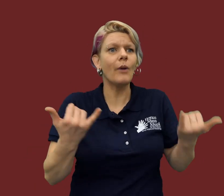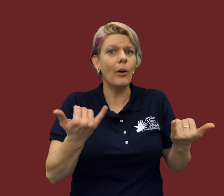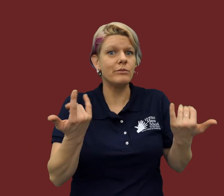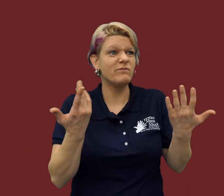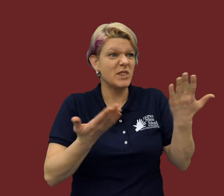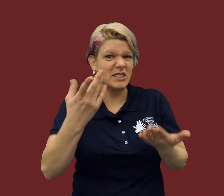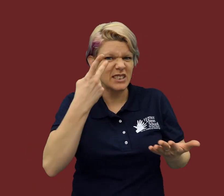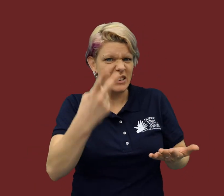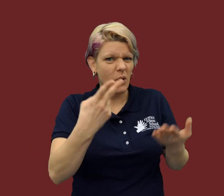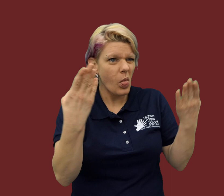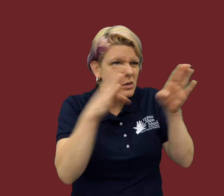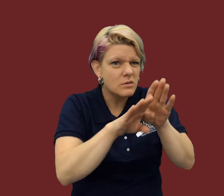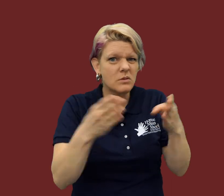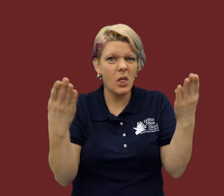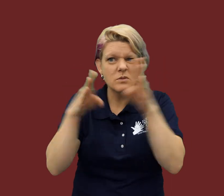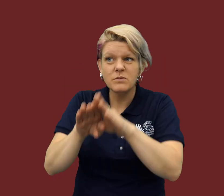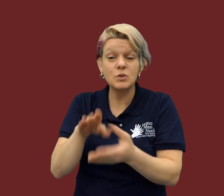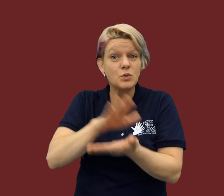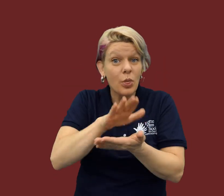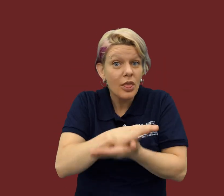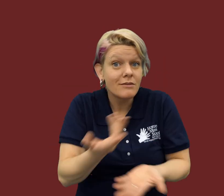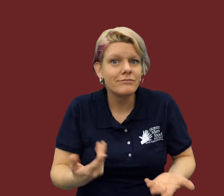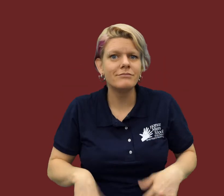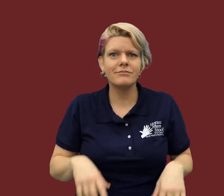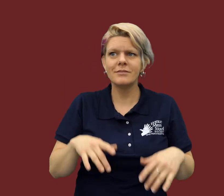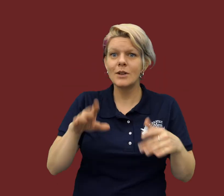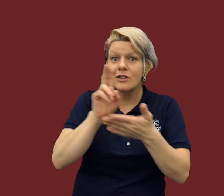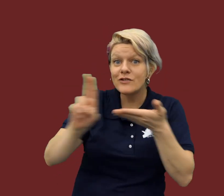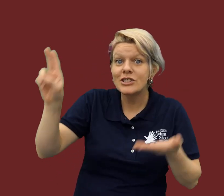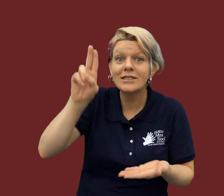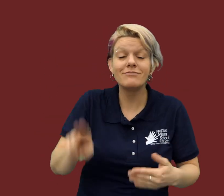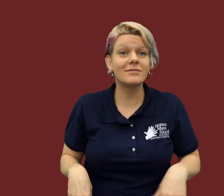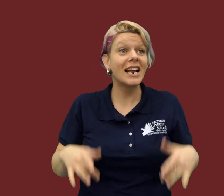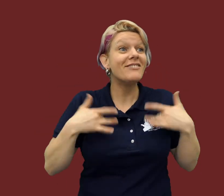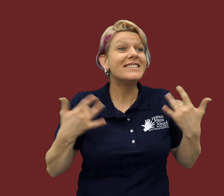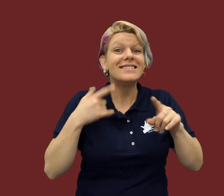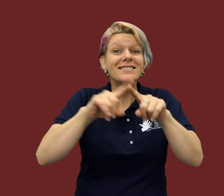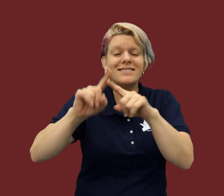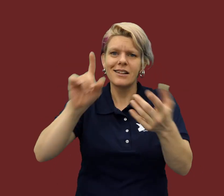There are many closings, including school, universities, and events being cancelled. They are a part of the preventative measures